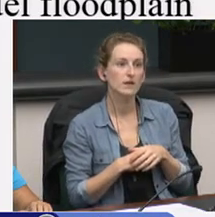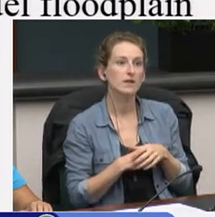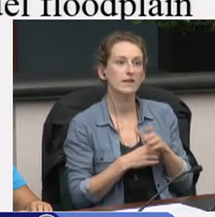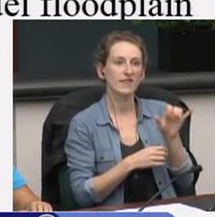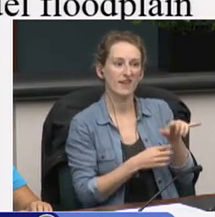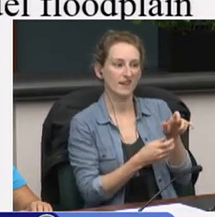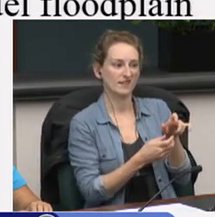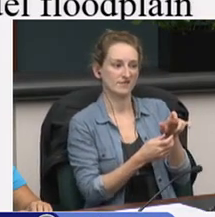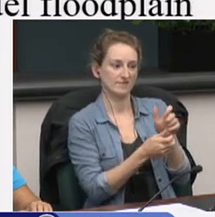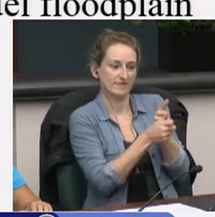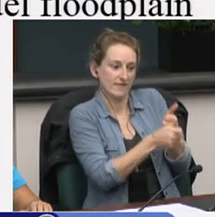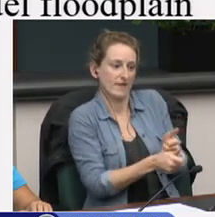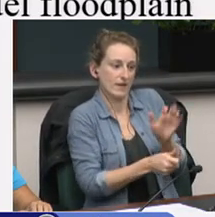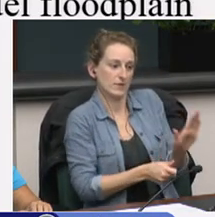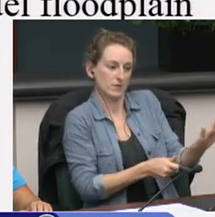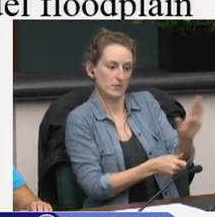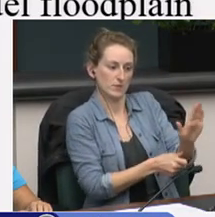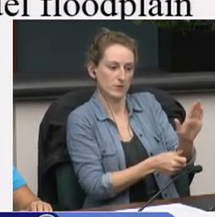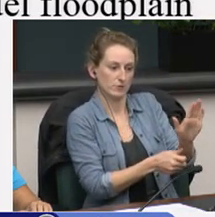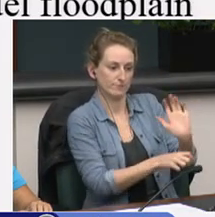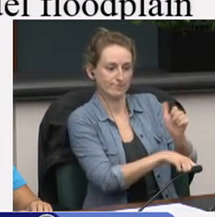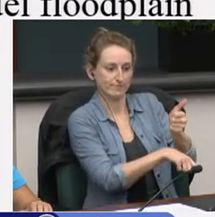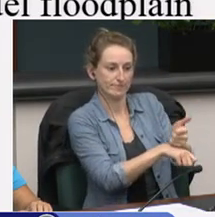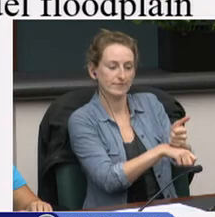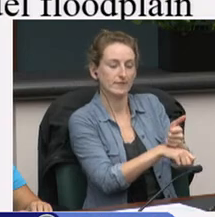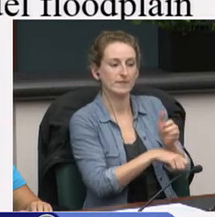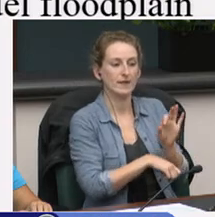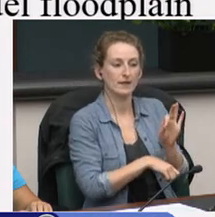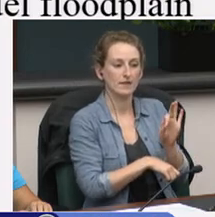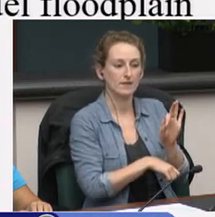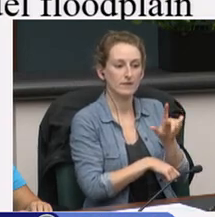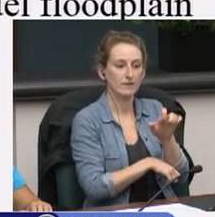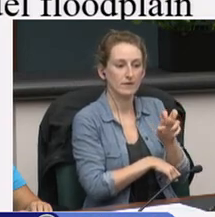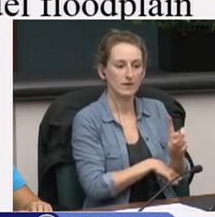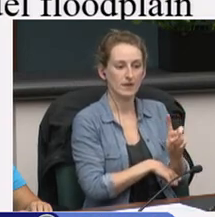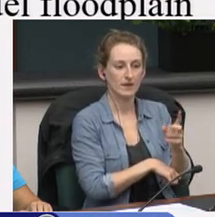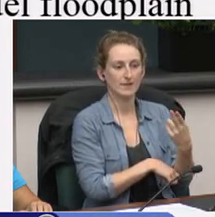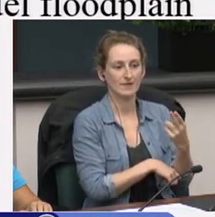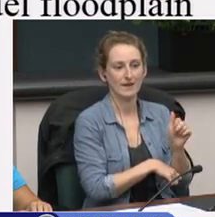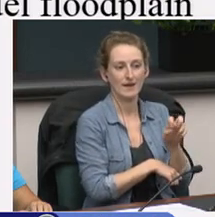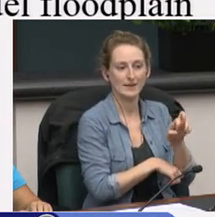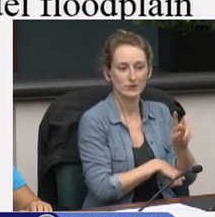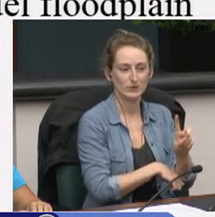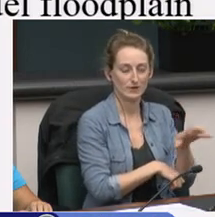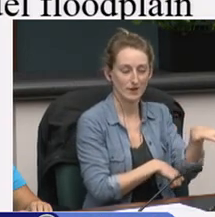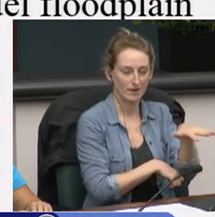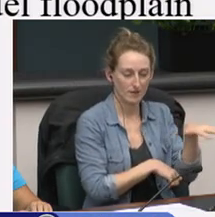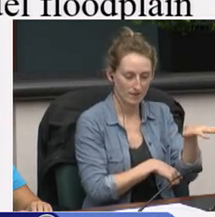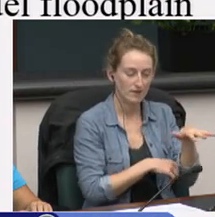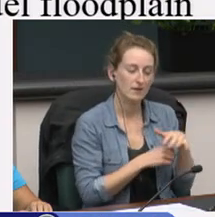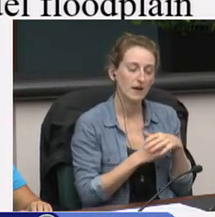establish that looking at flood hazard areas and how to reduce flood hazard